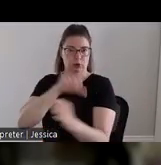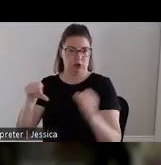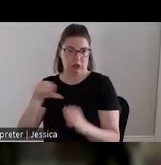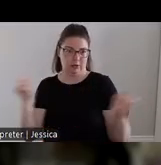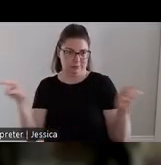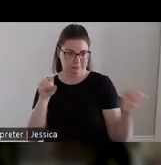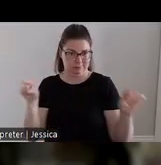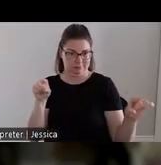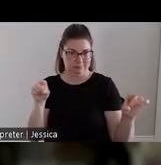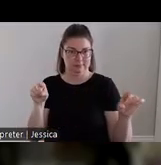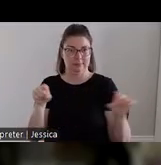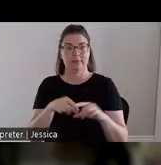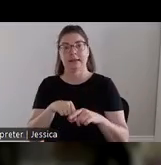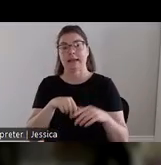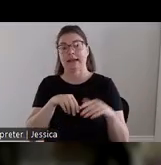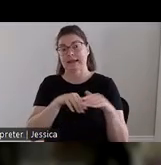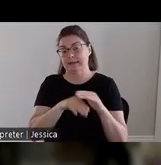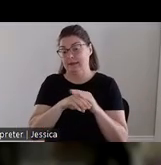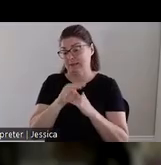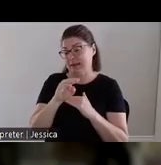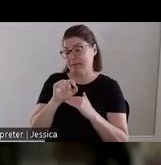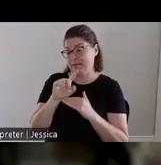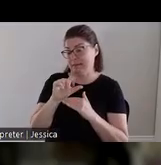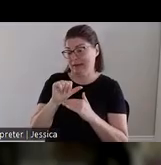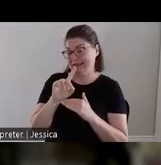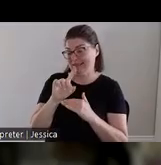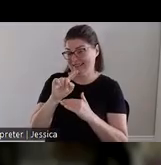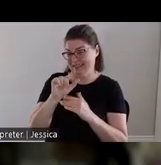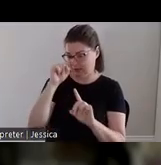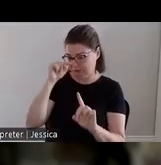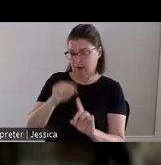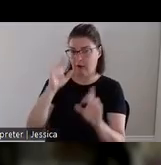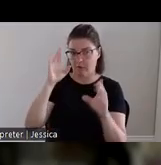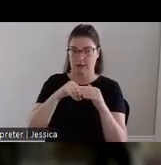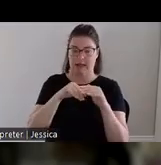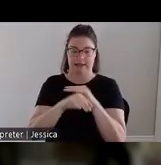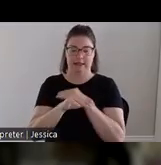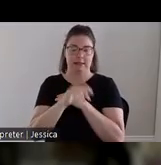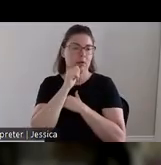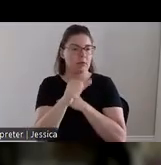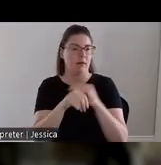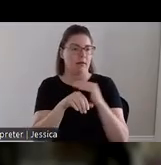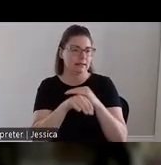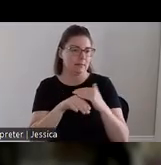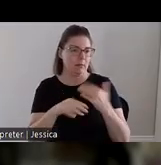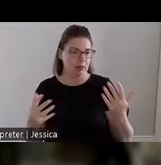Accessibility metadata specifically talks about what is accessible or inaccessible about the